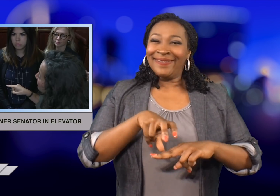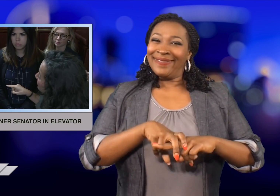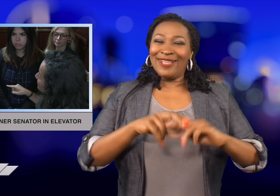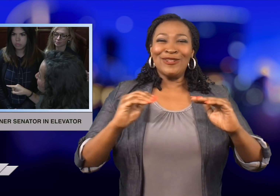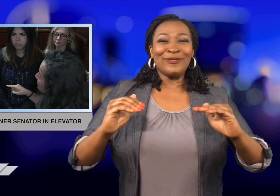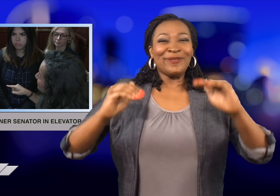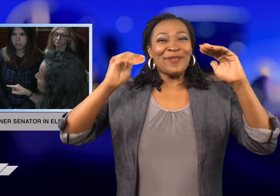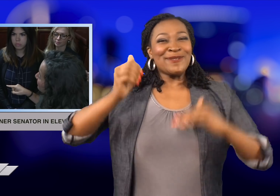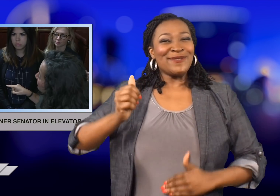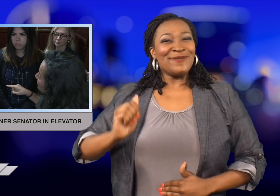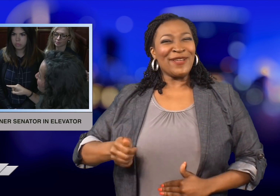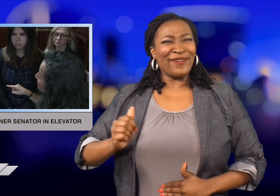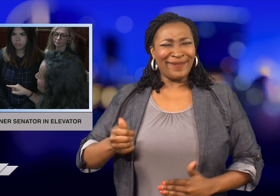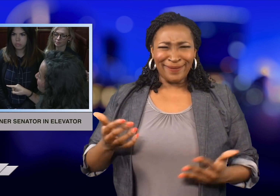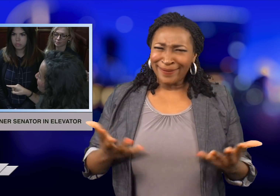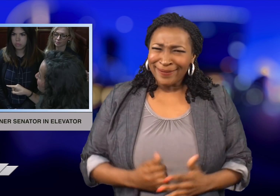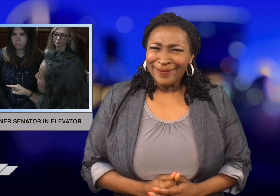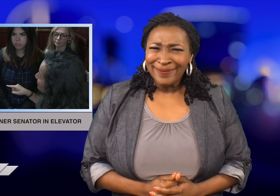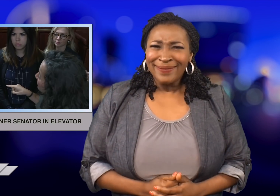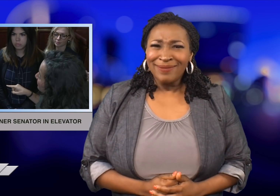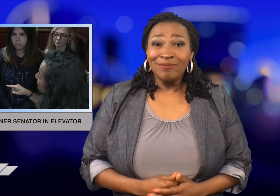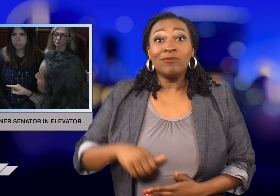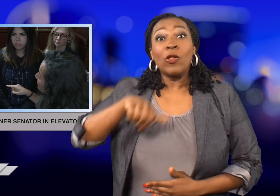on the Supreme Court!"